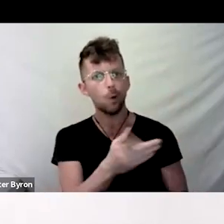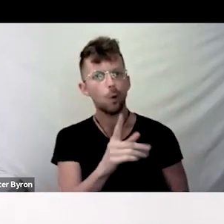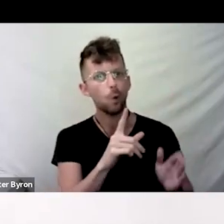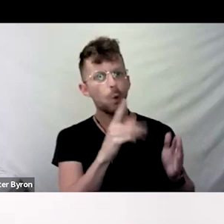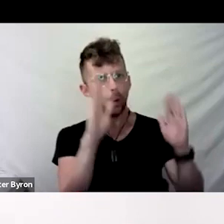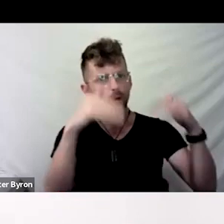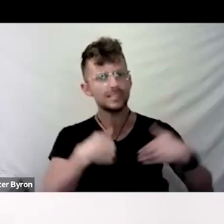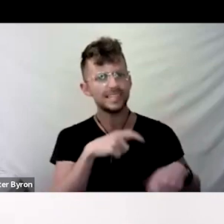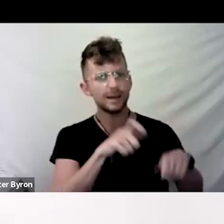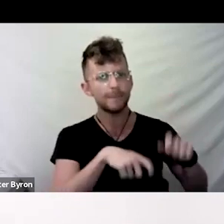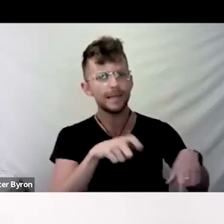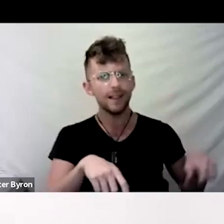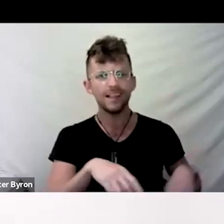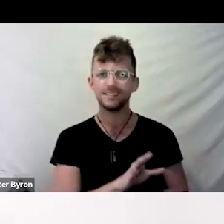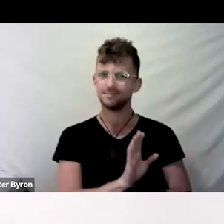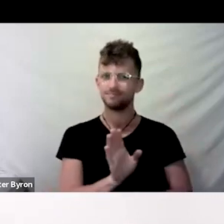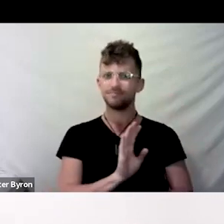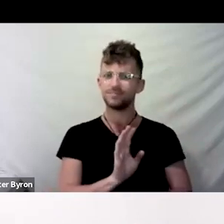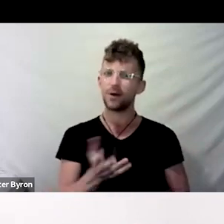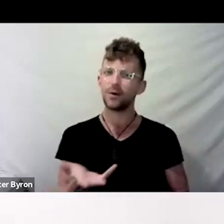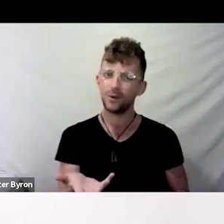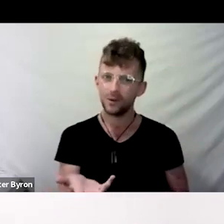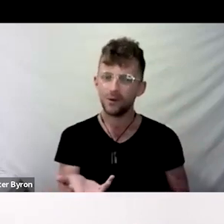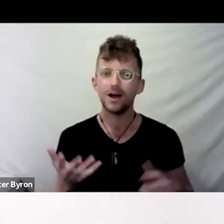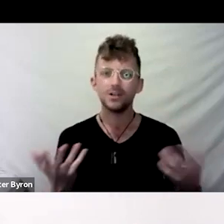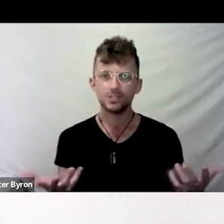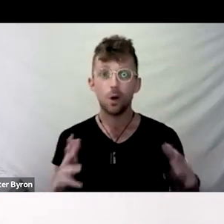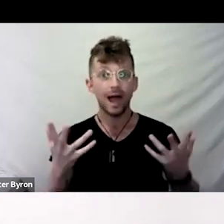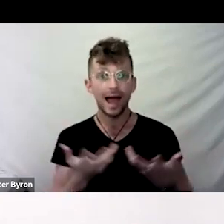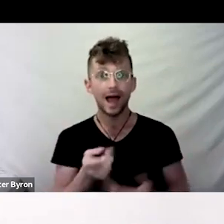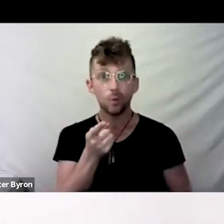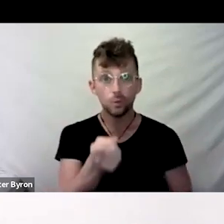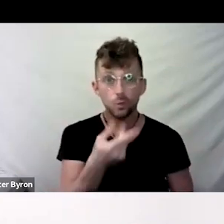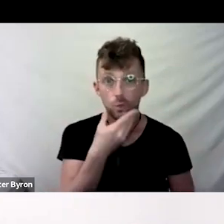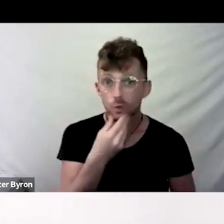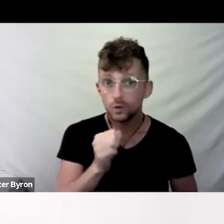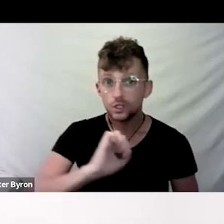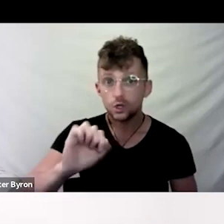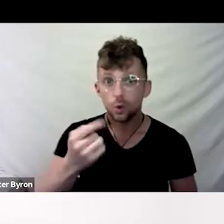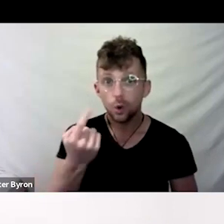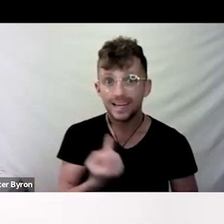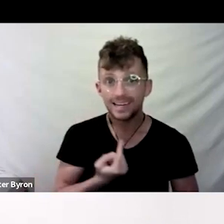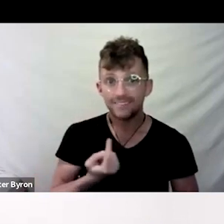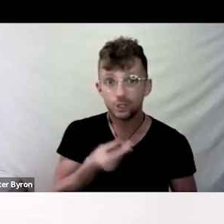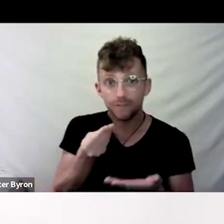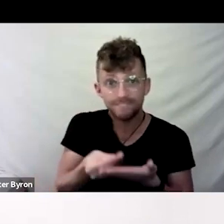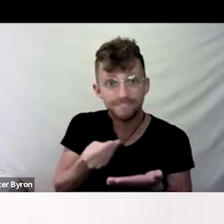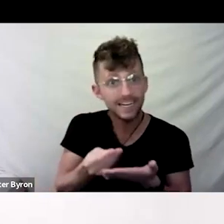Funding is very, very specific to your individual situation. And that’s where we would advise that you speak to your host about that,